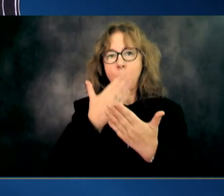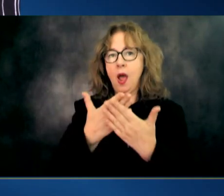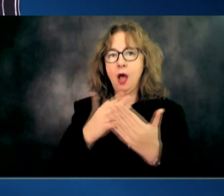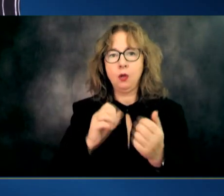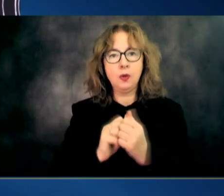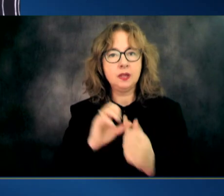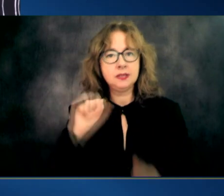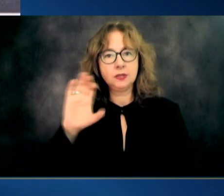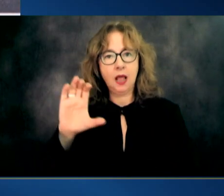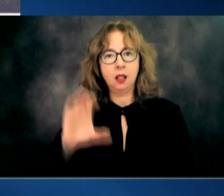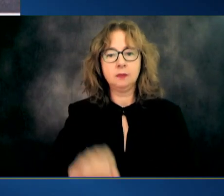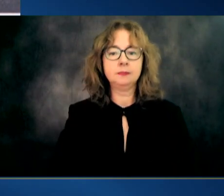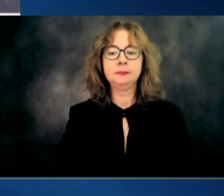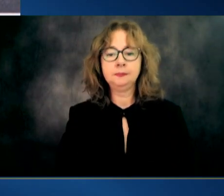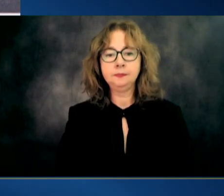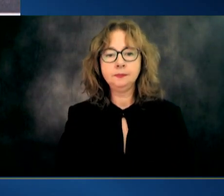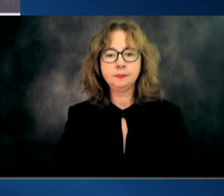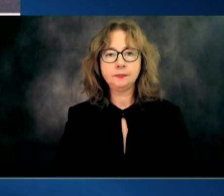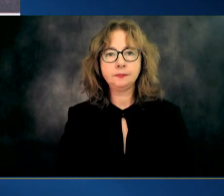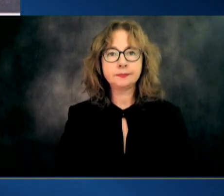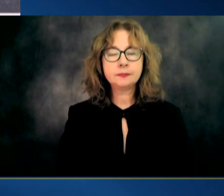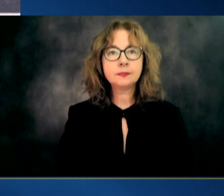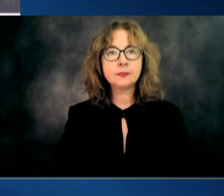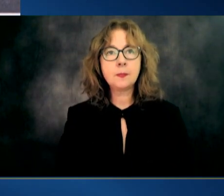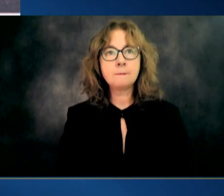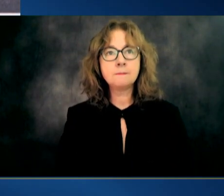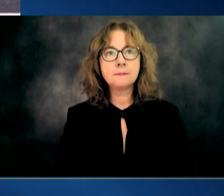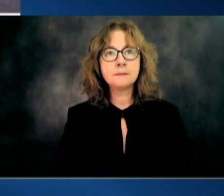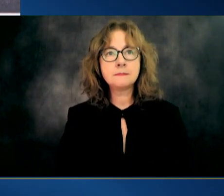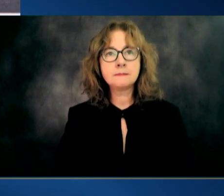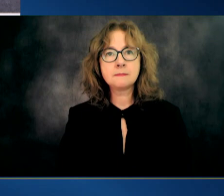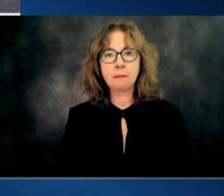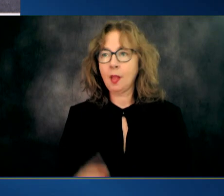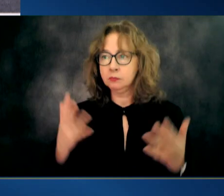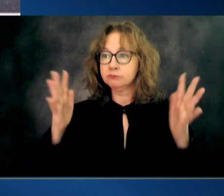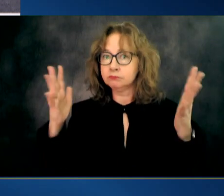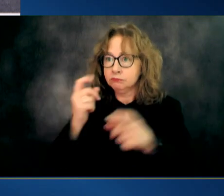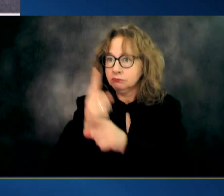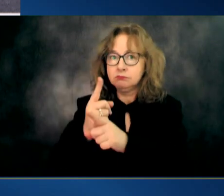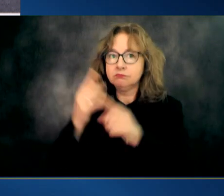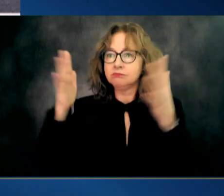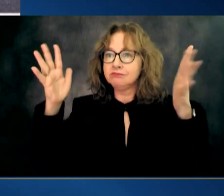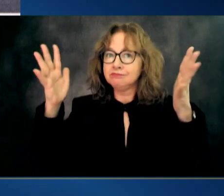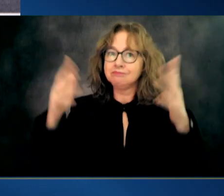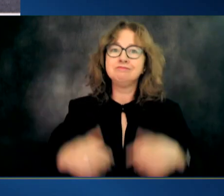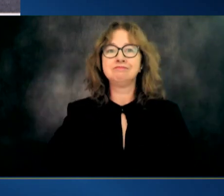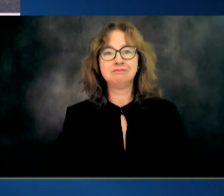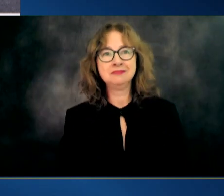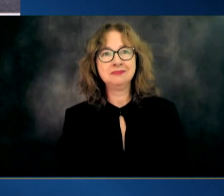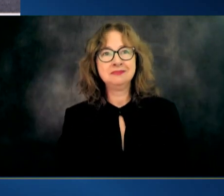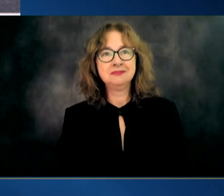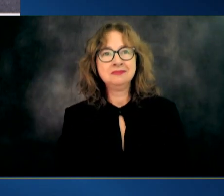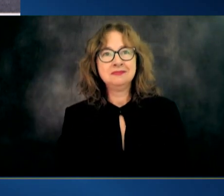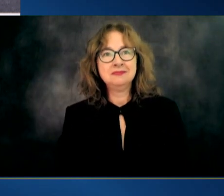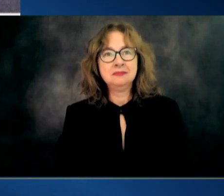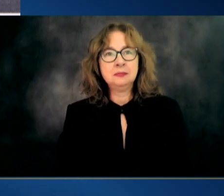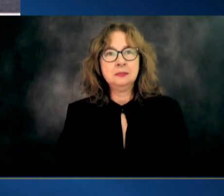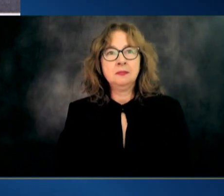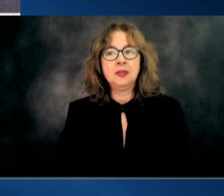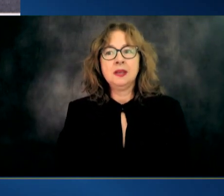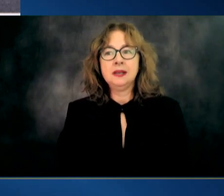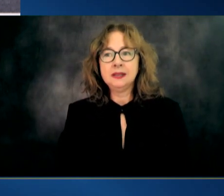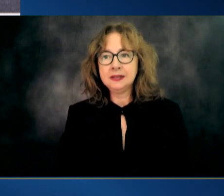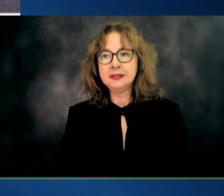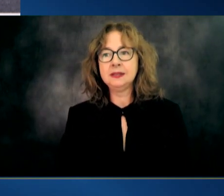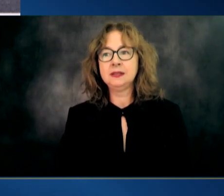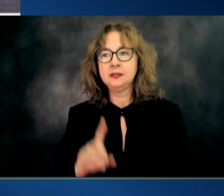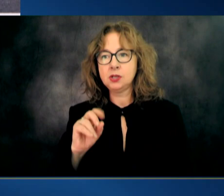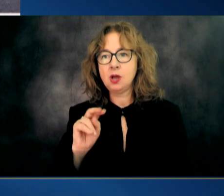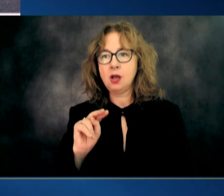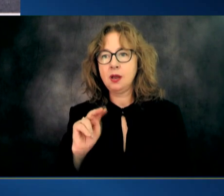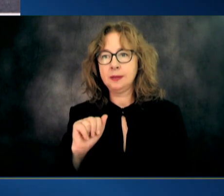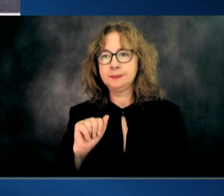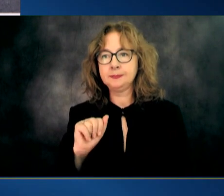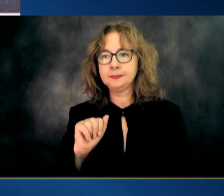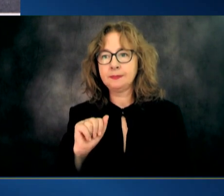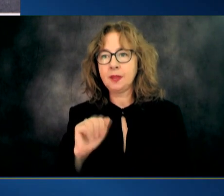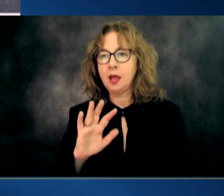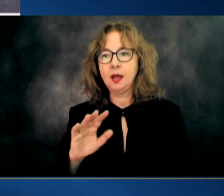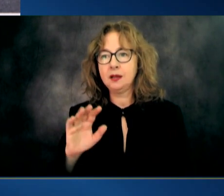Mandy David: Thank you, Tristan. So, at HRSA, our goal is to make sure that